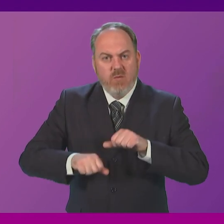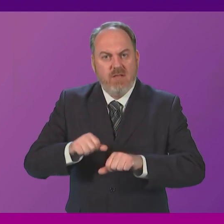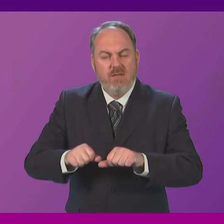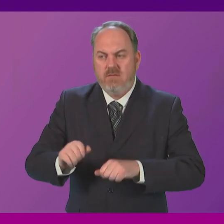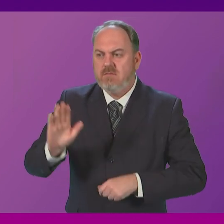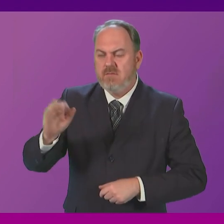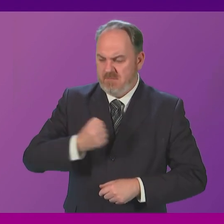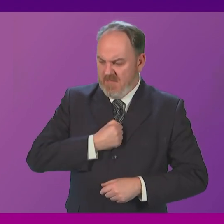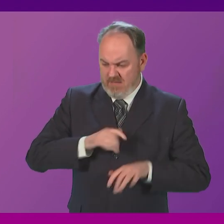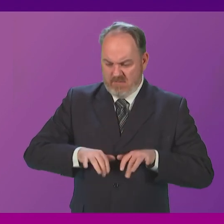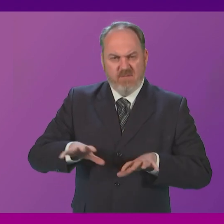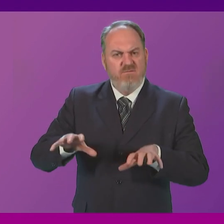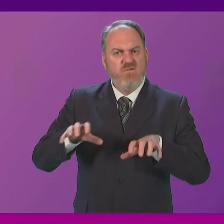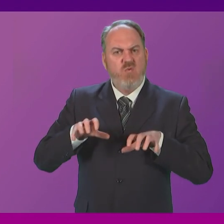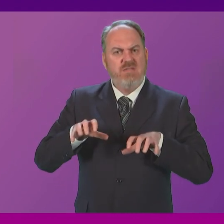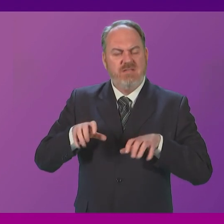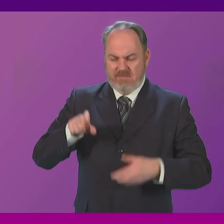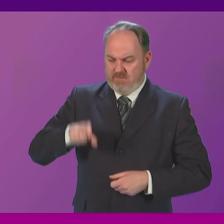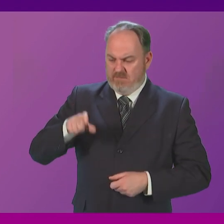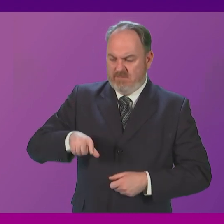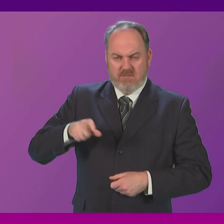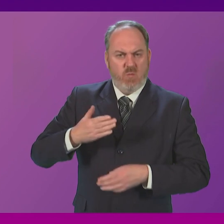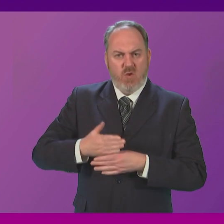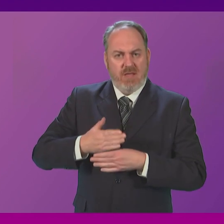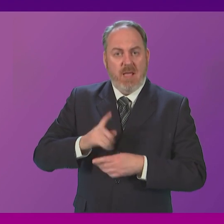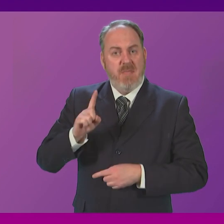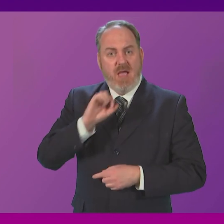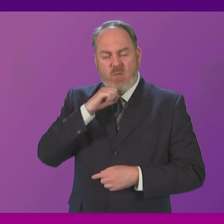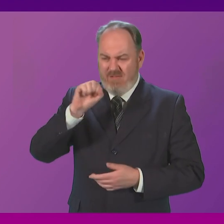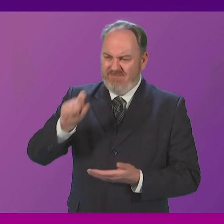I would have voted yes, of course.